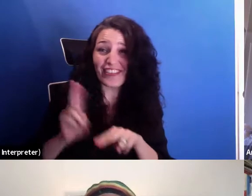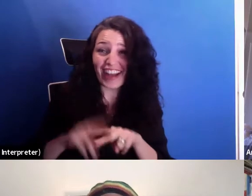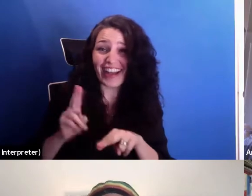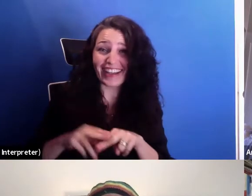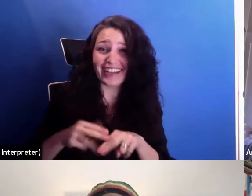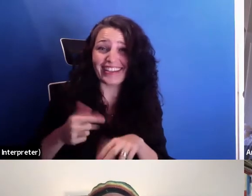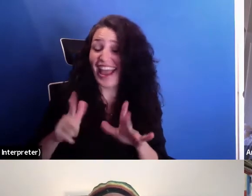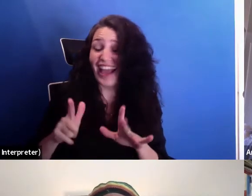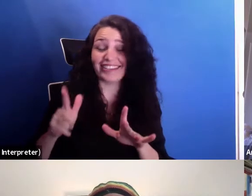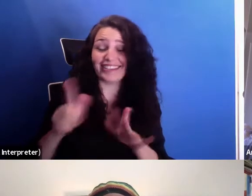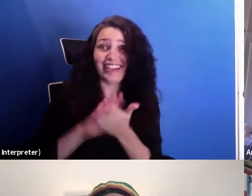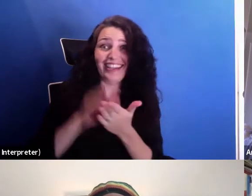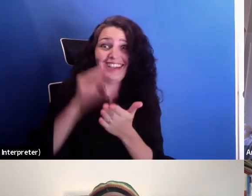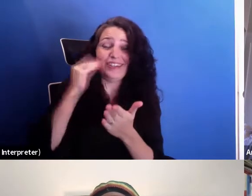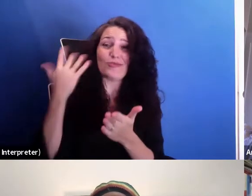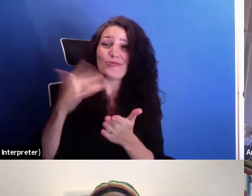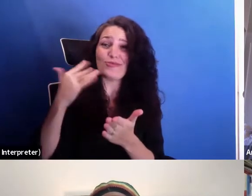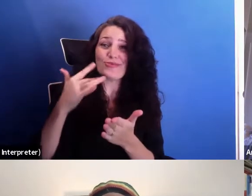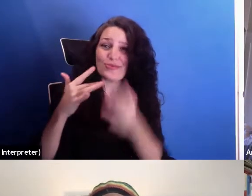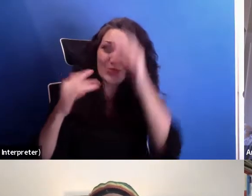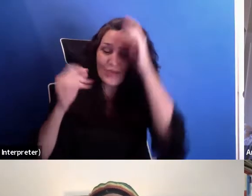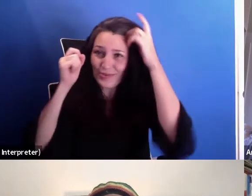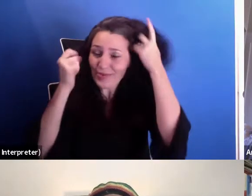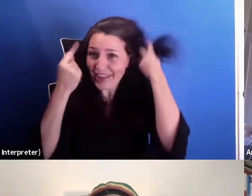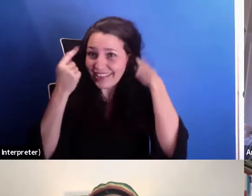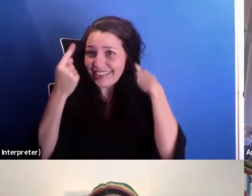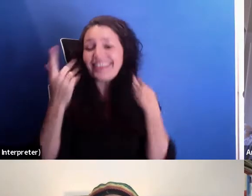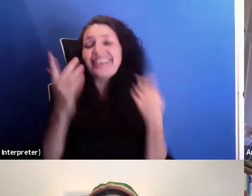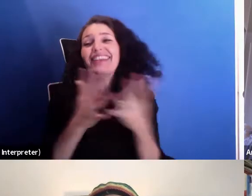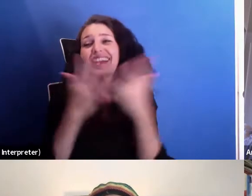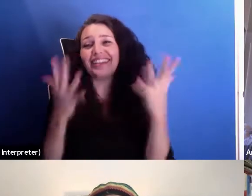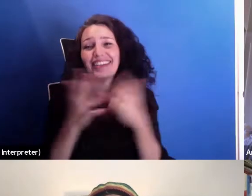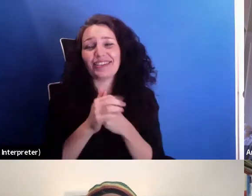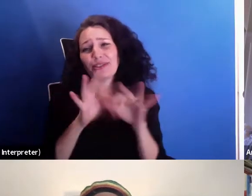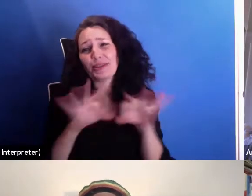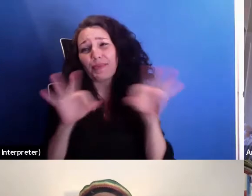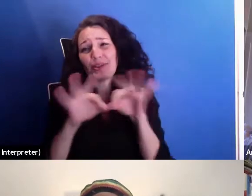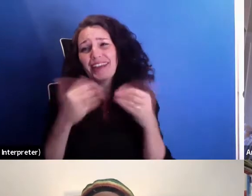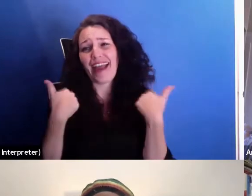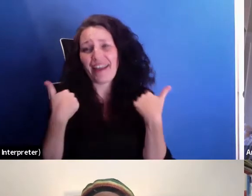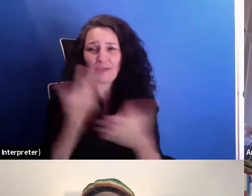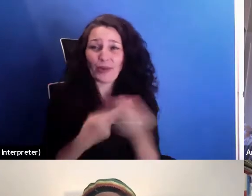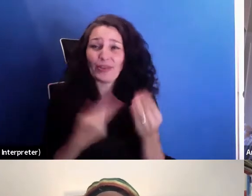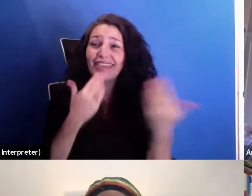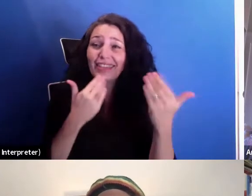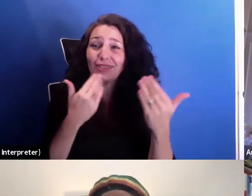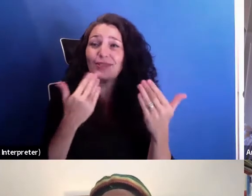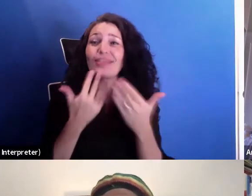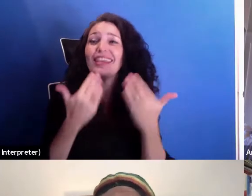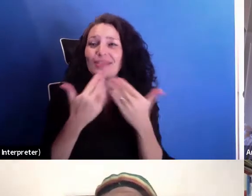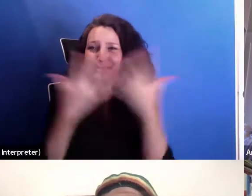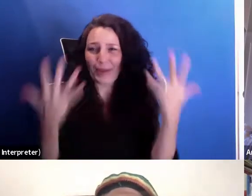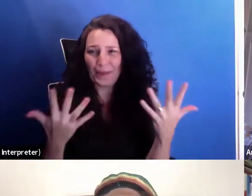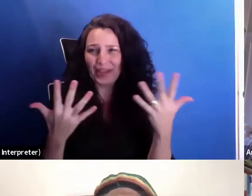And that's an important thing in these times. All right, thank you. Thank you so much. Thank you too. Thank you.